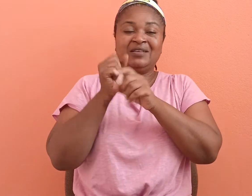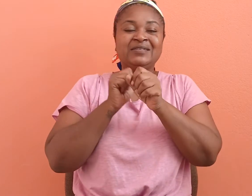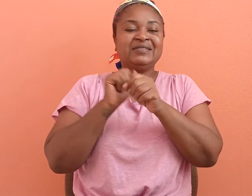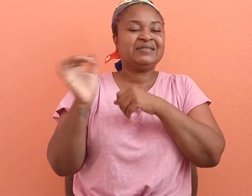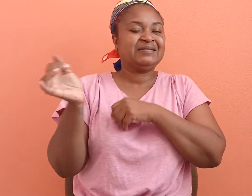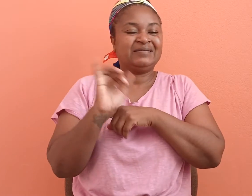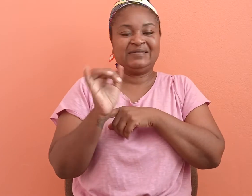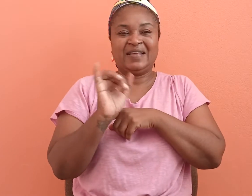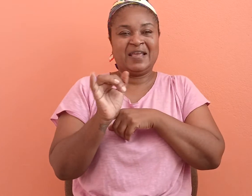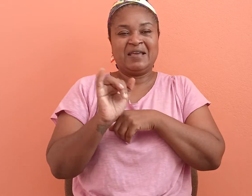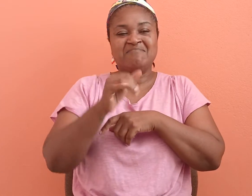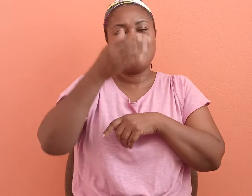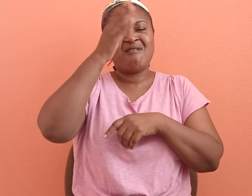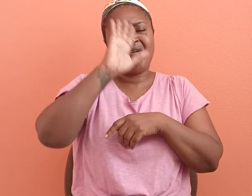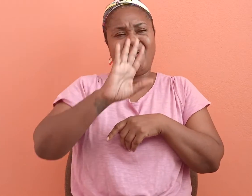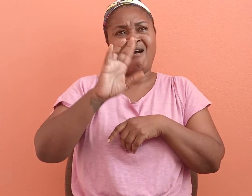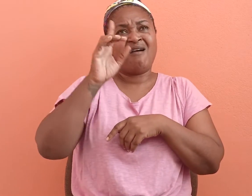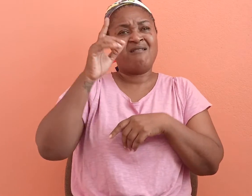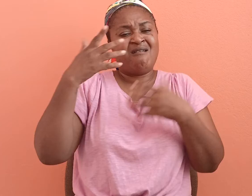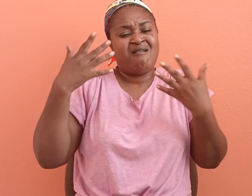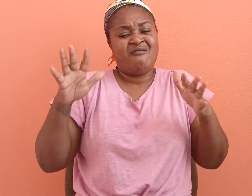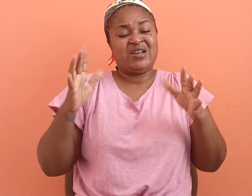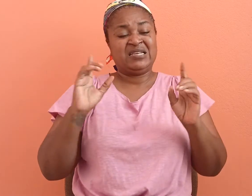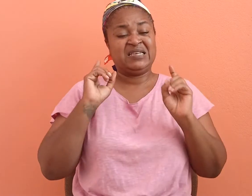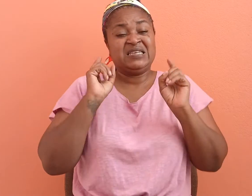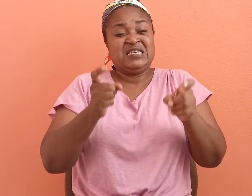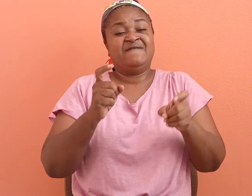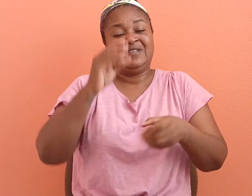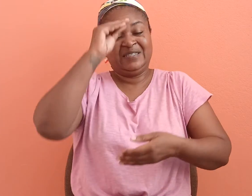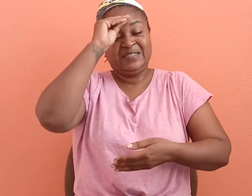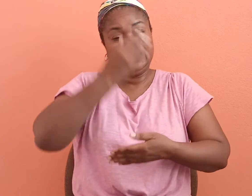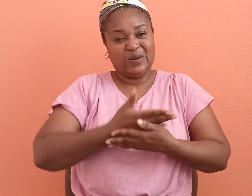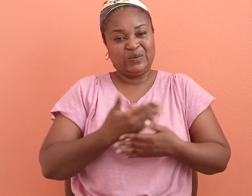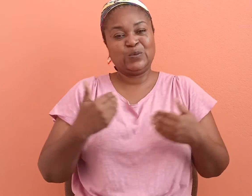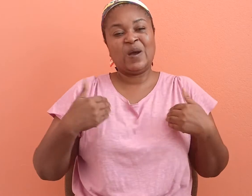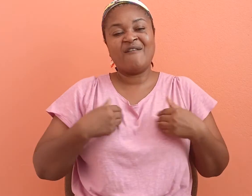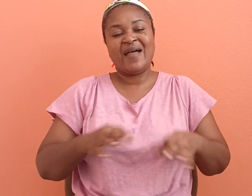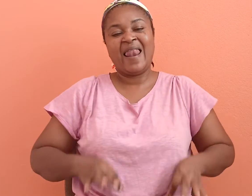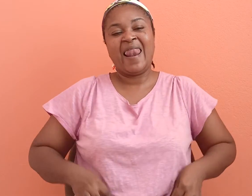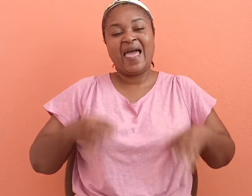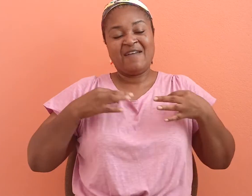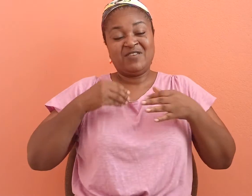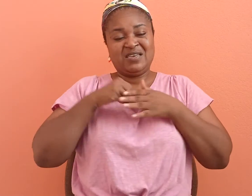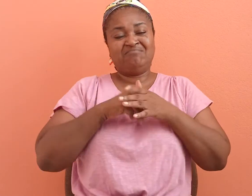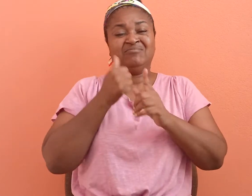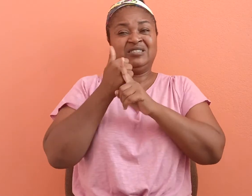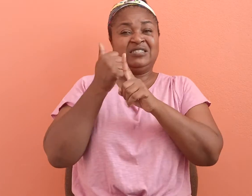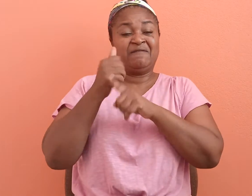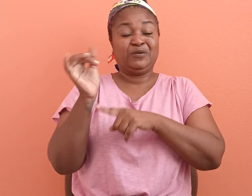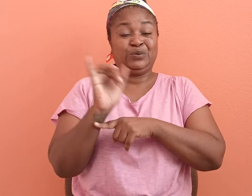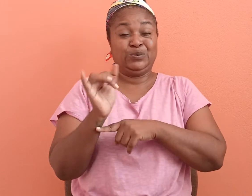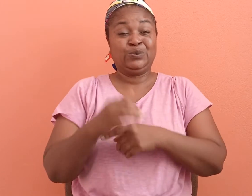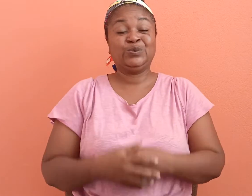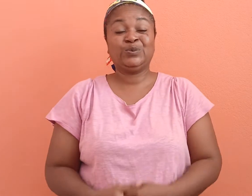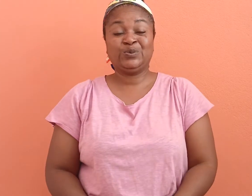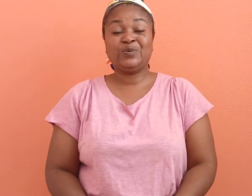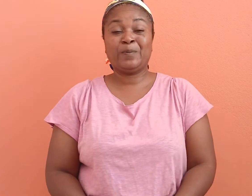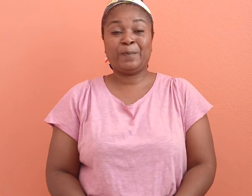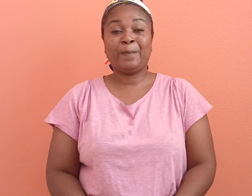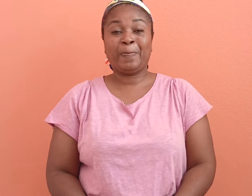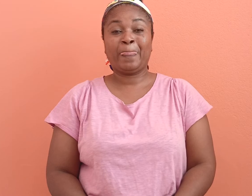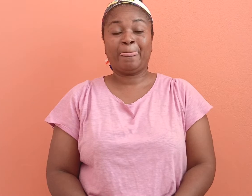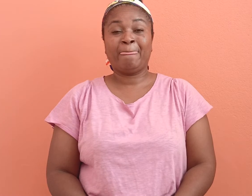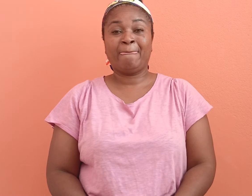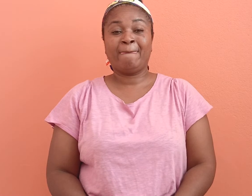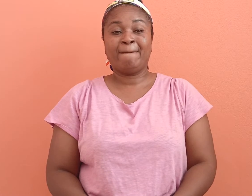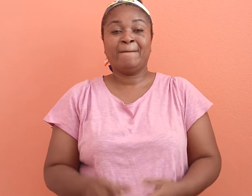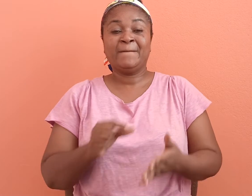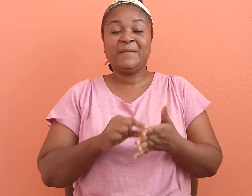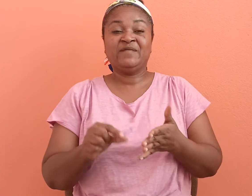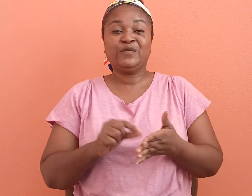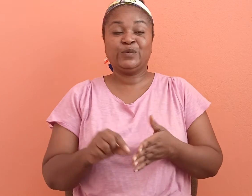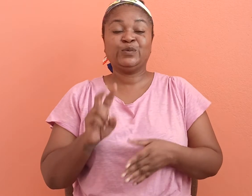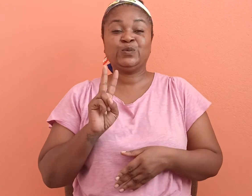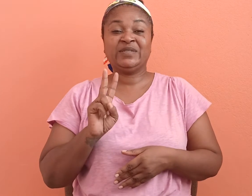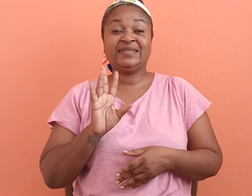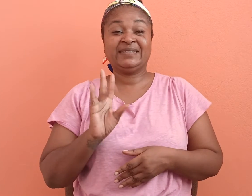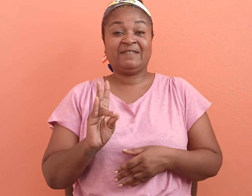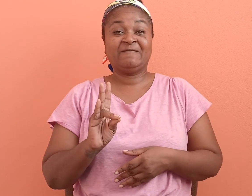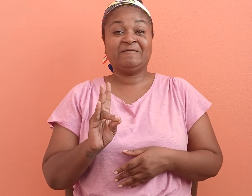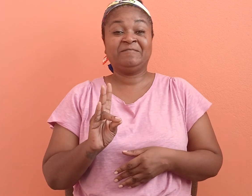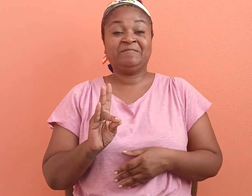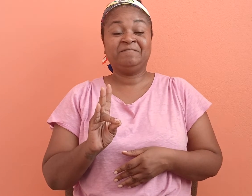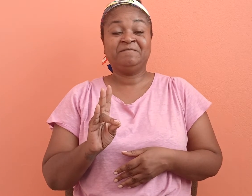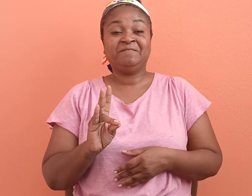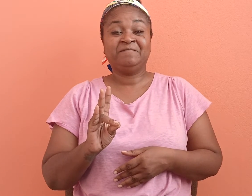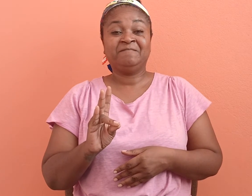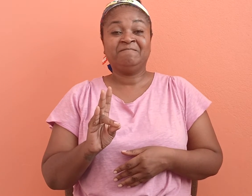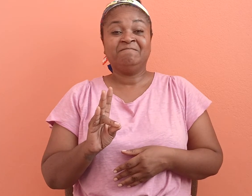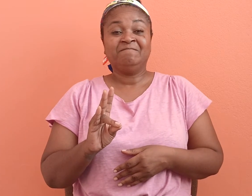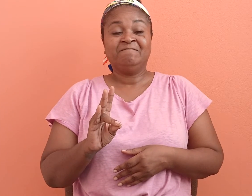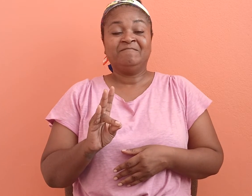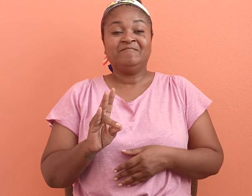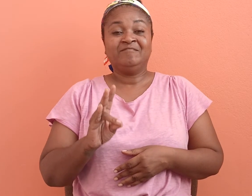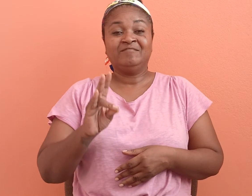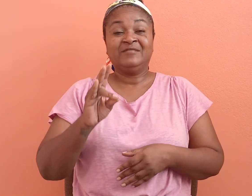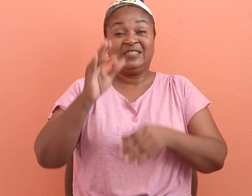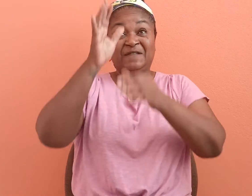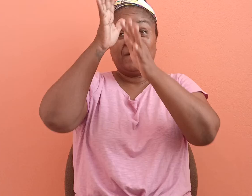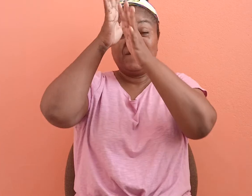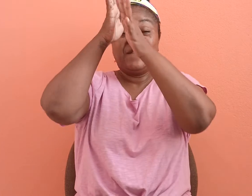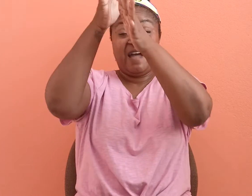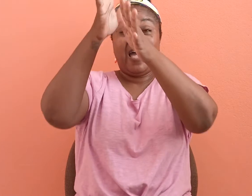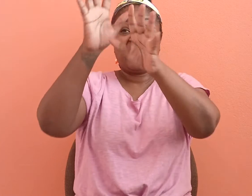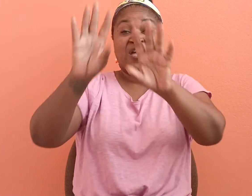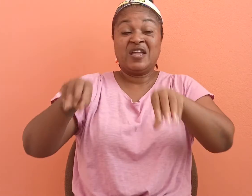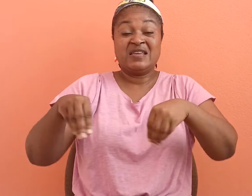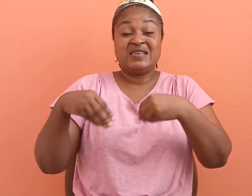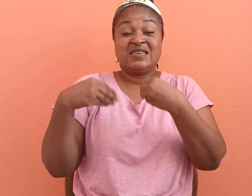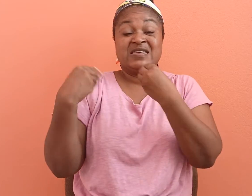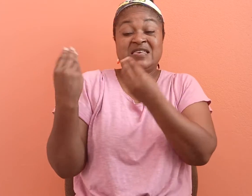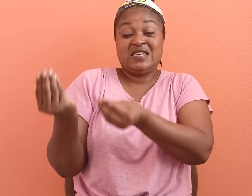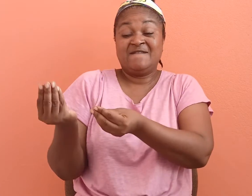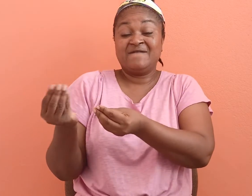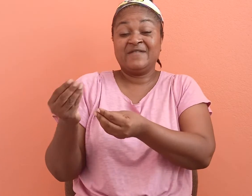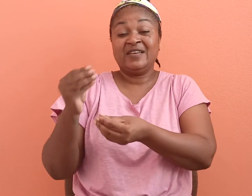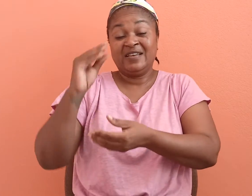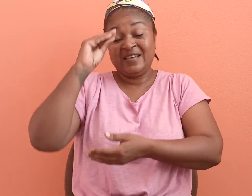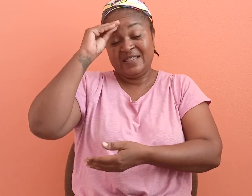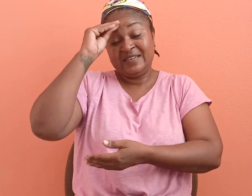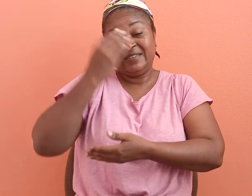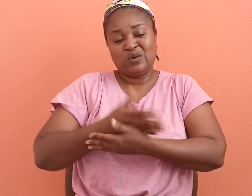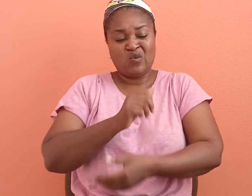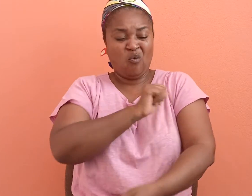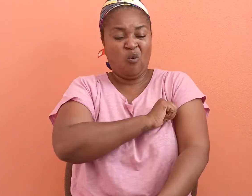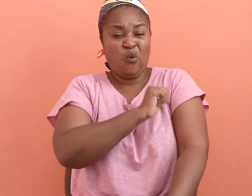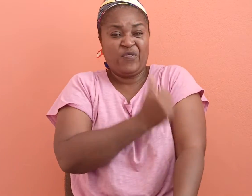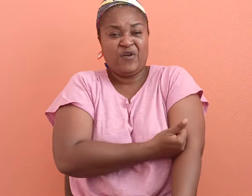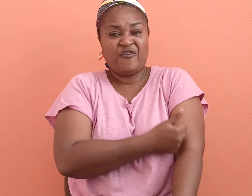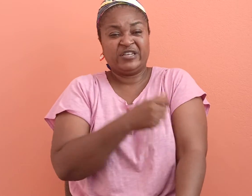the Son to have life in himself. 27 He gives the Son authority to judge, because he is the Son of